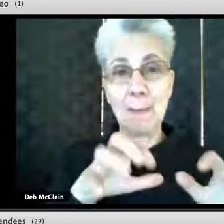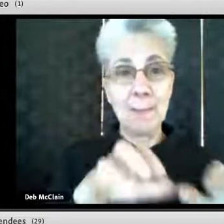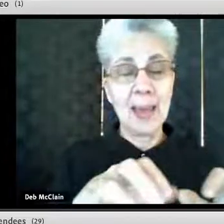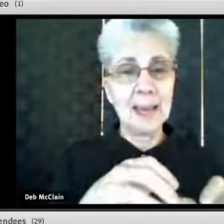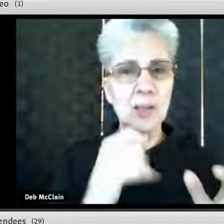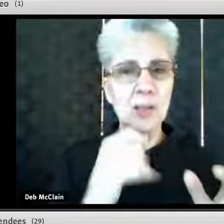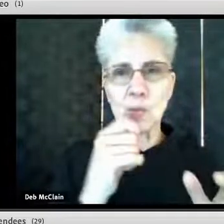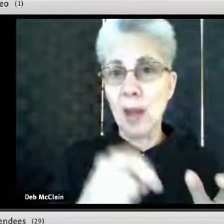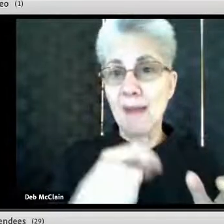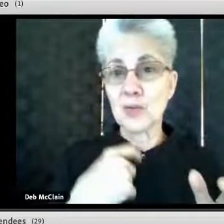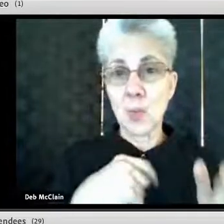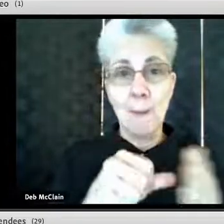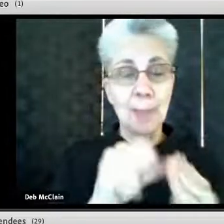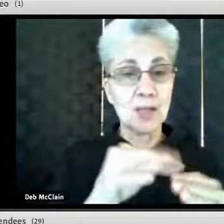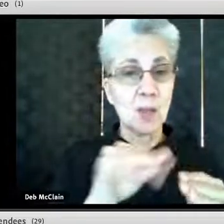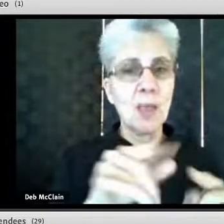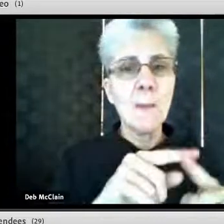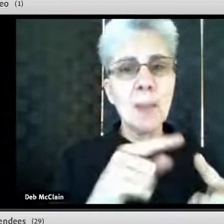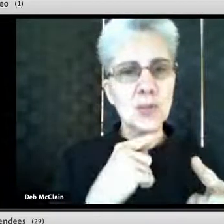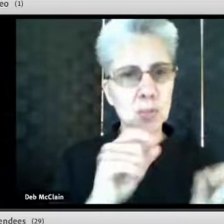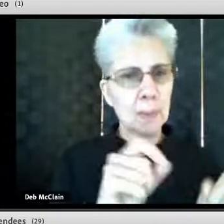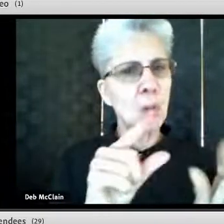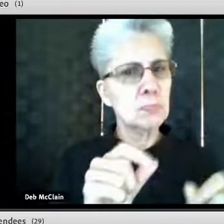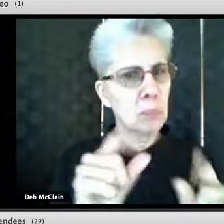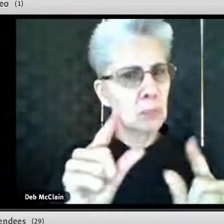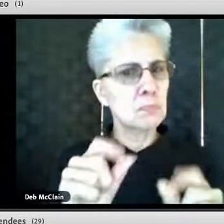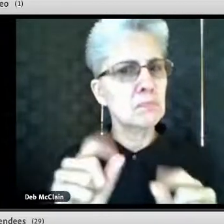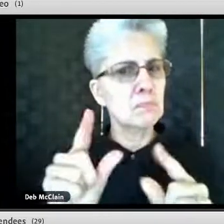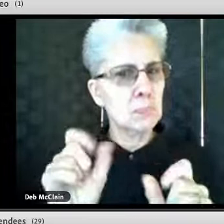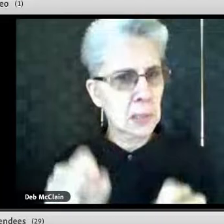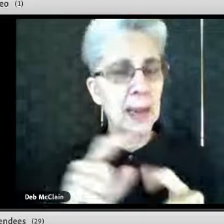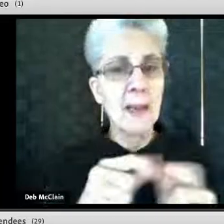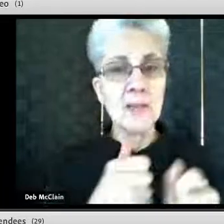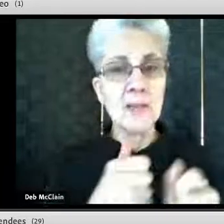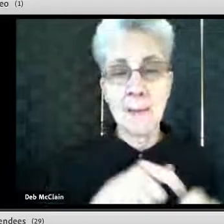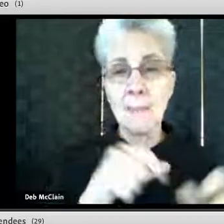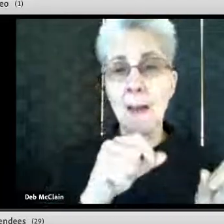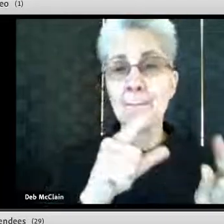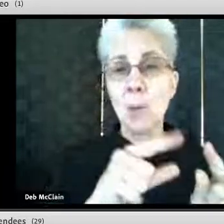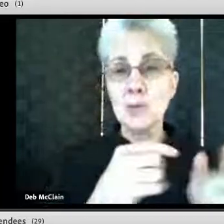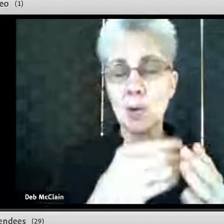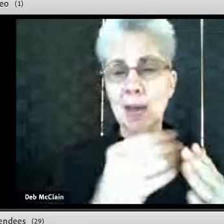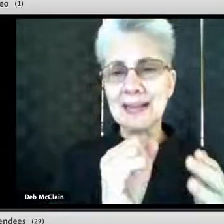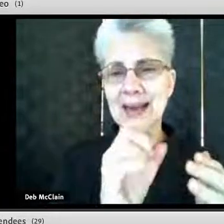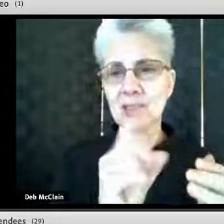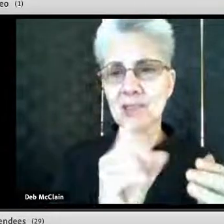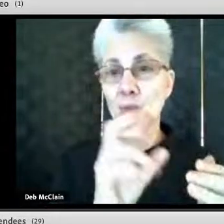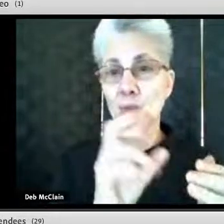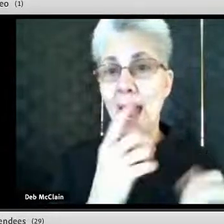You don't have to have a page on there, but you can post. And every time I post on Nextdoor, I get a volunteer.